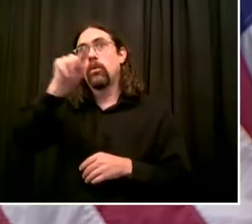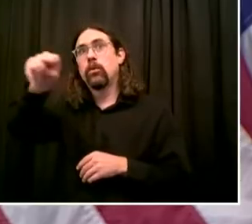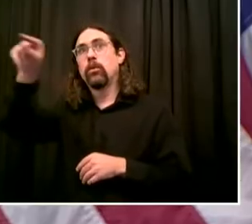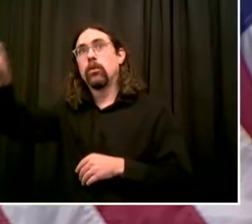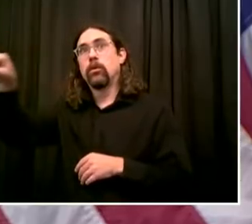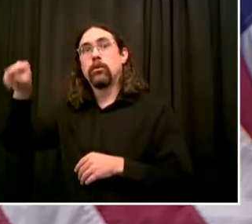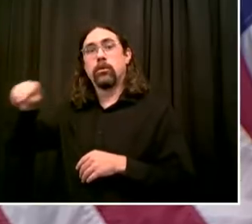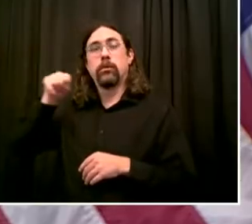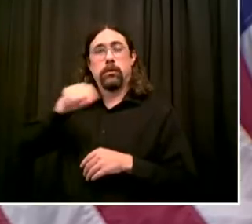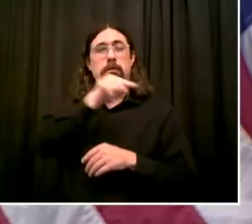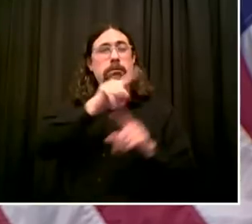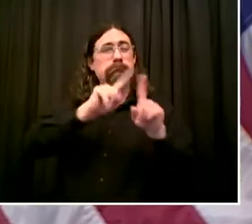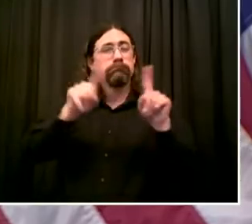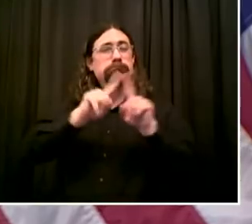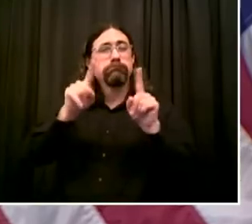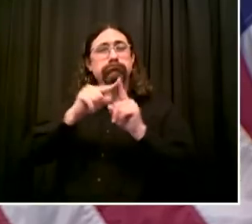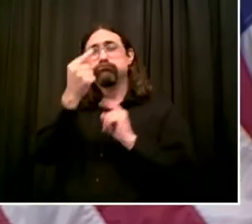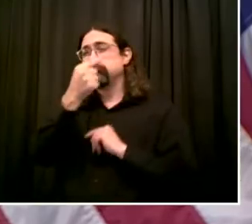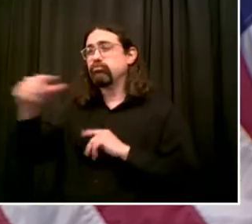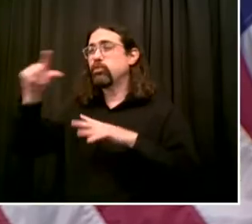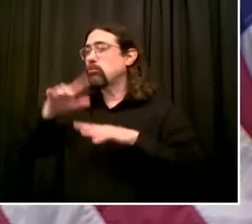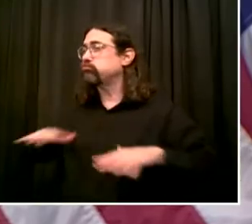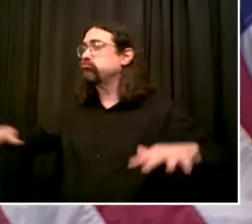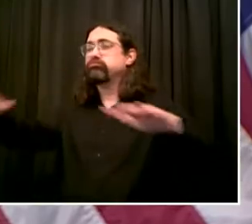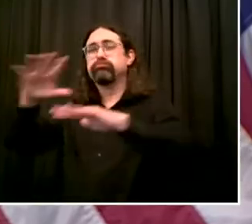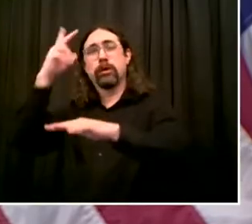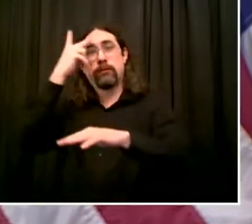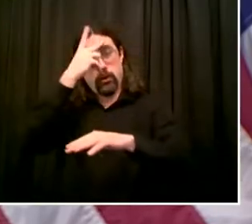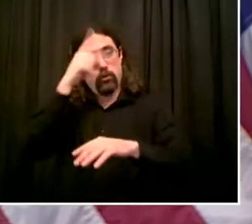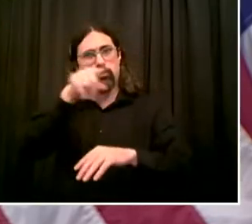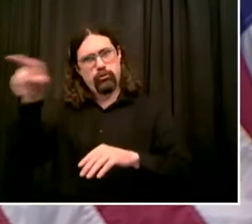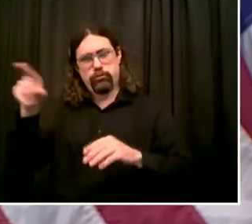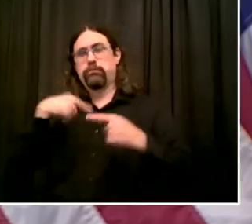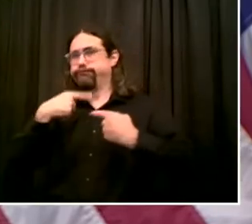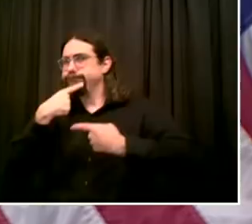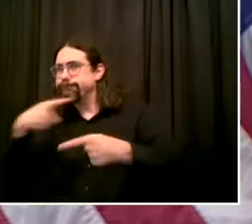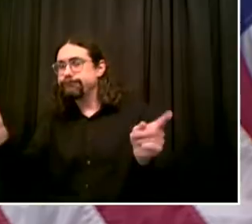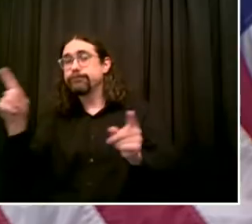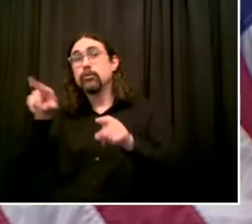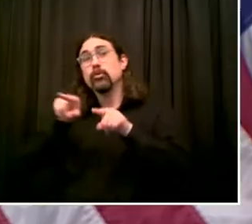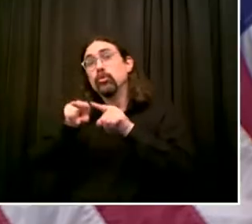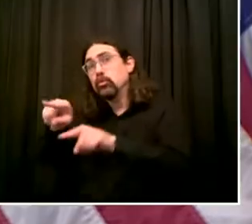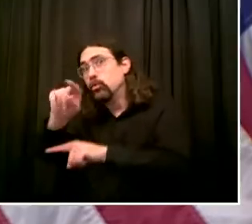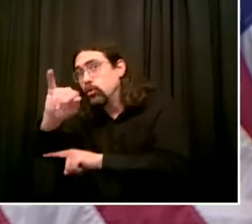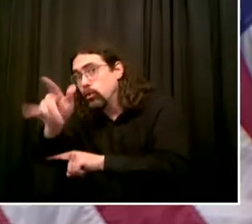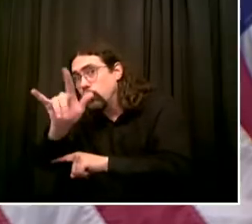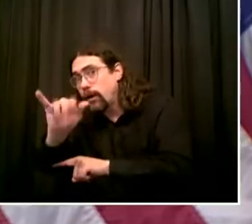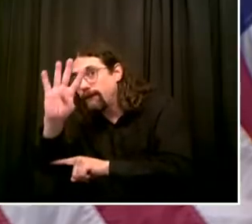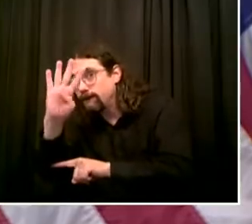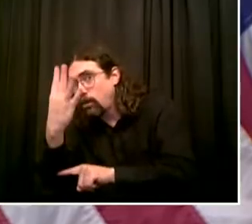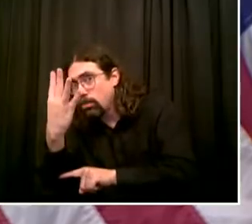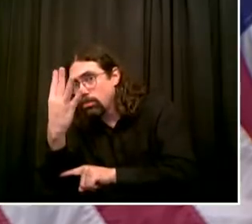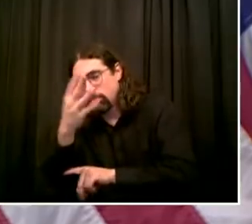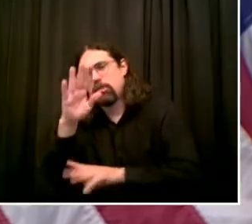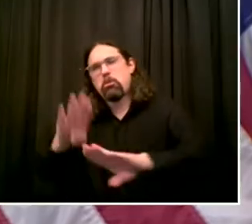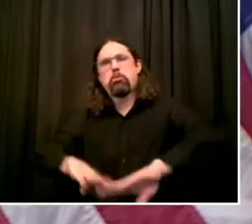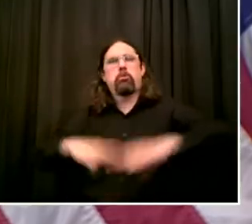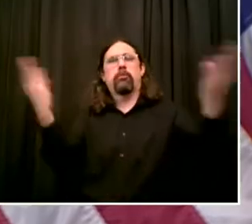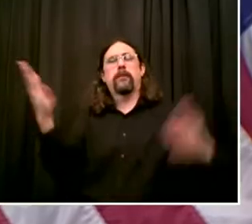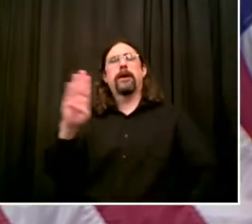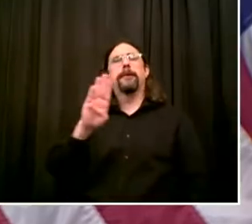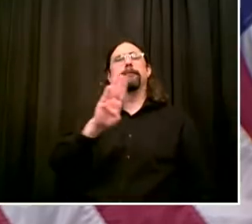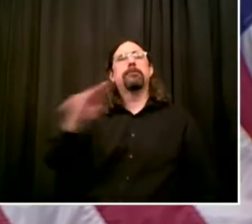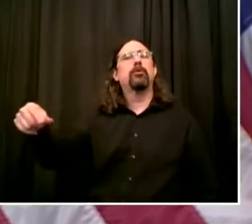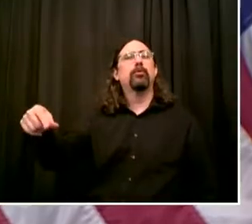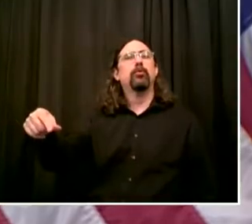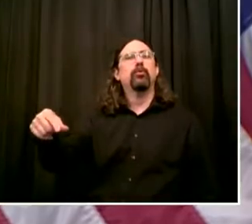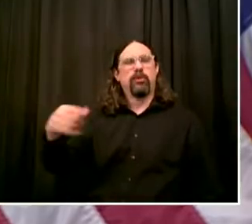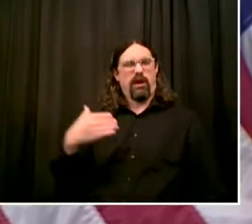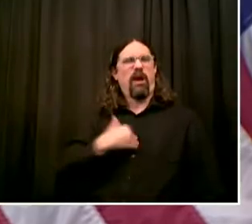UP THE ABCRBEUE AREAS IN OUR